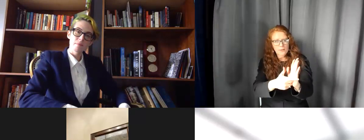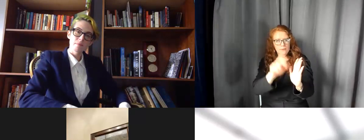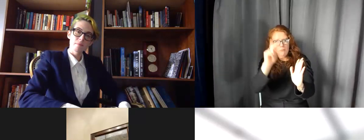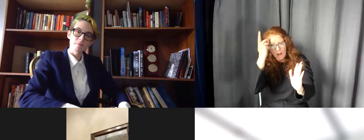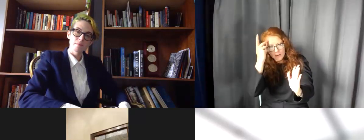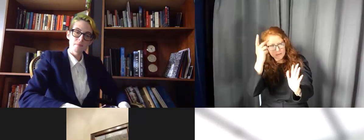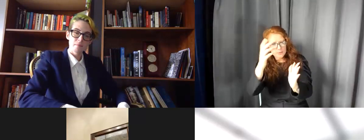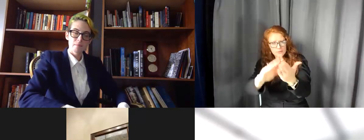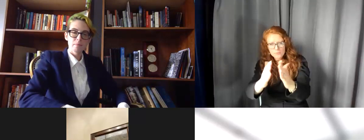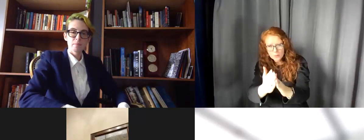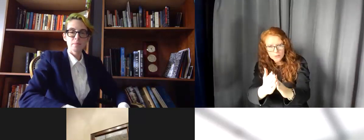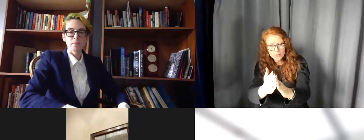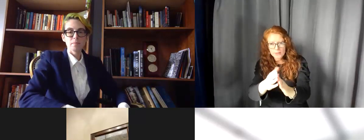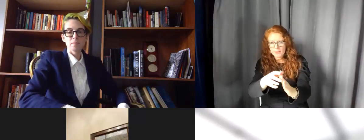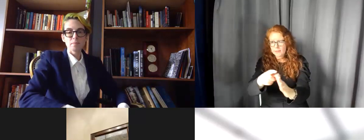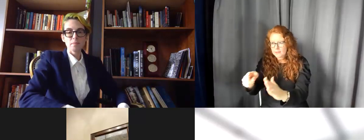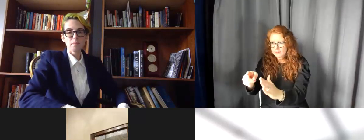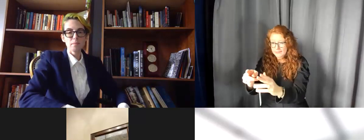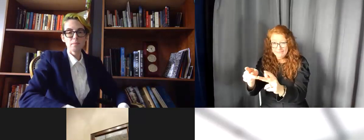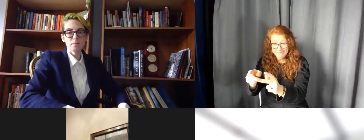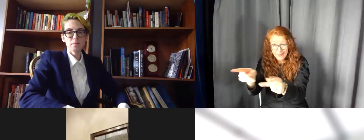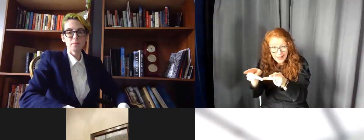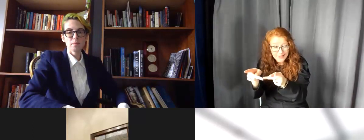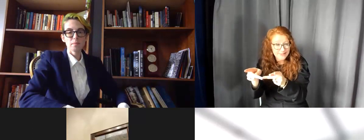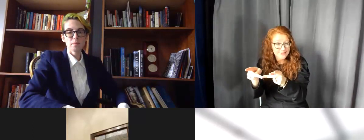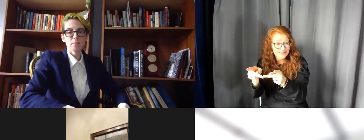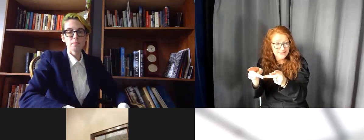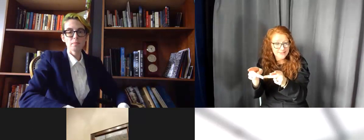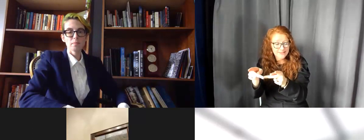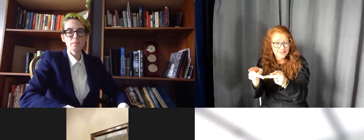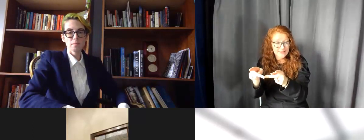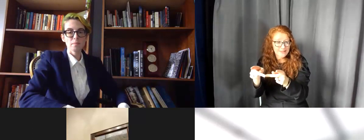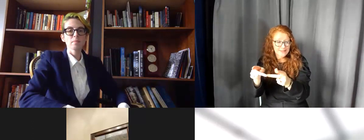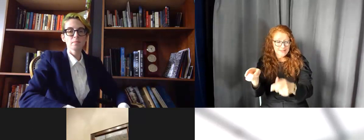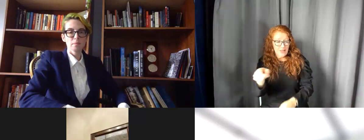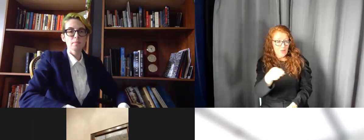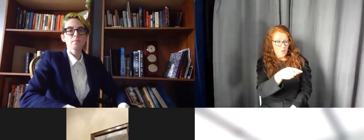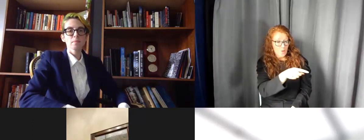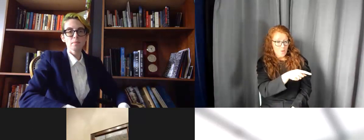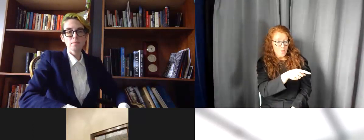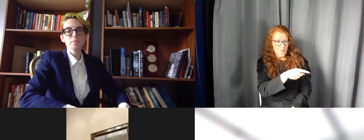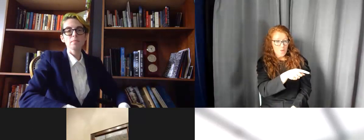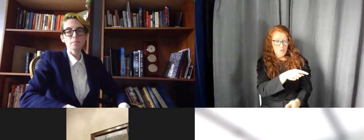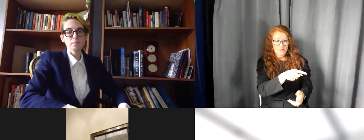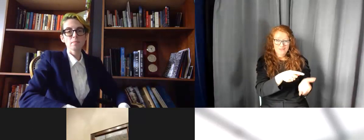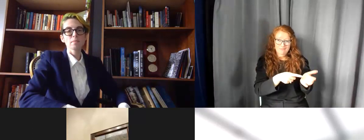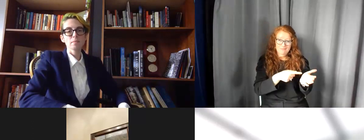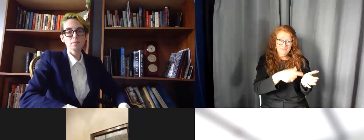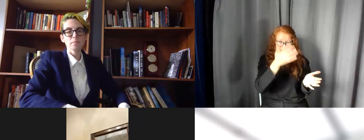Jordan Radford: you know institutions. Unfortunately, where disabled people live and Jordan Radford: thanks good.